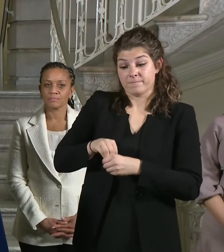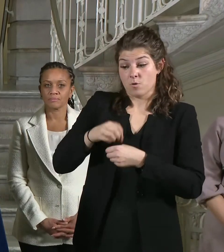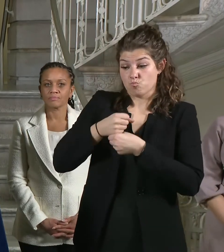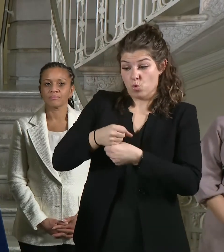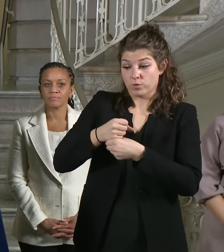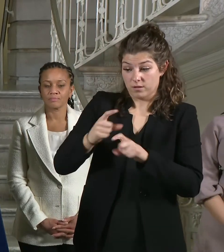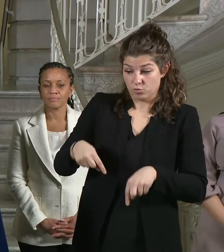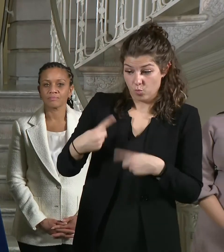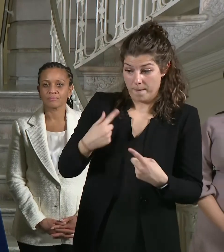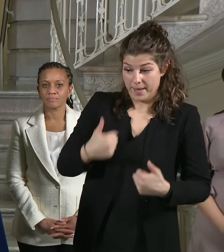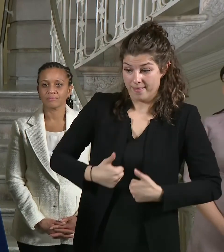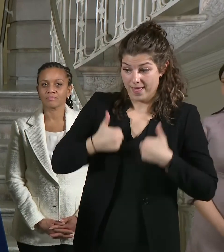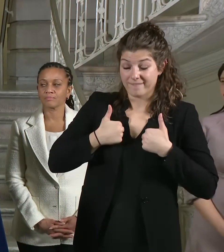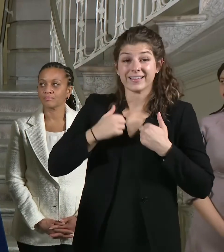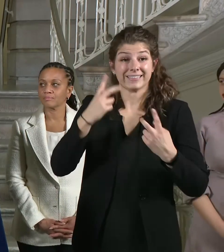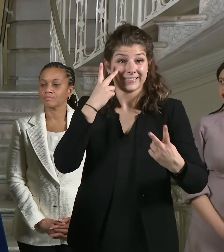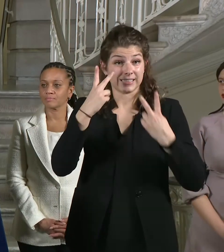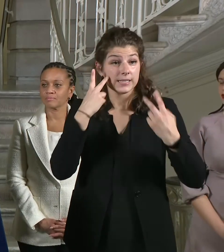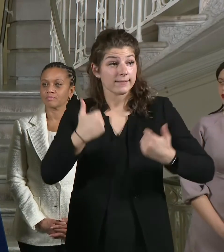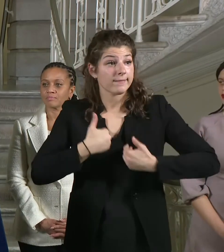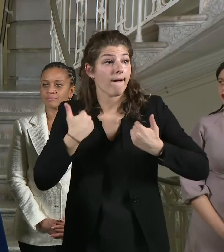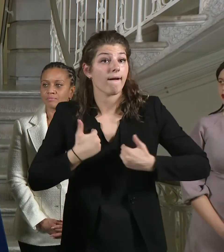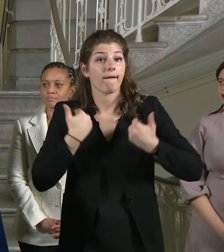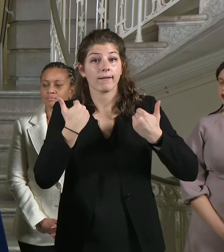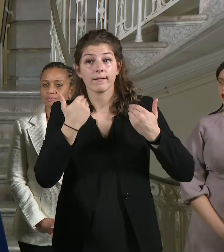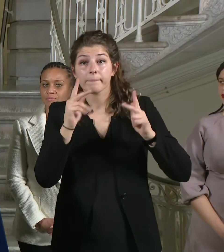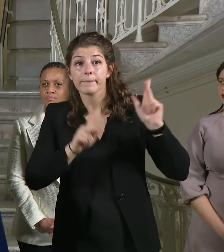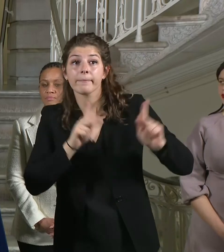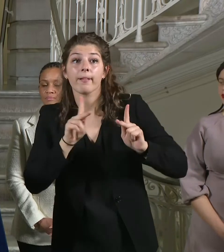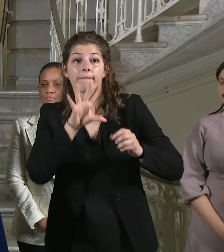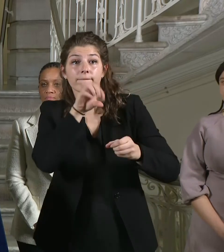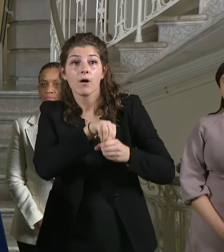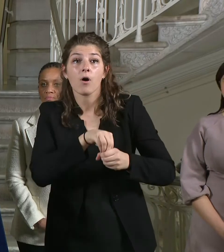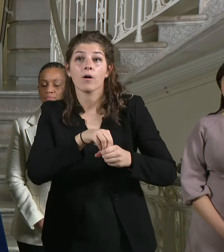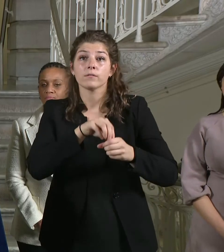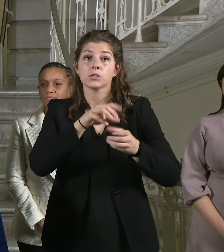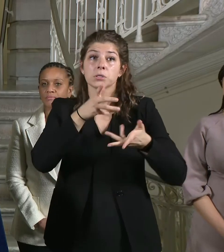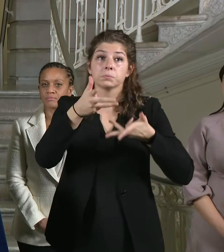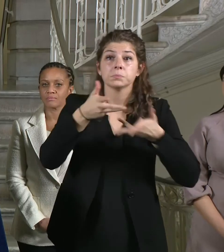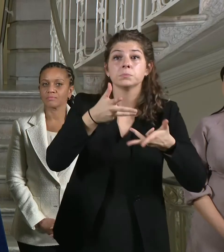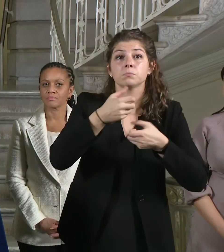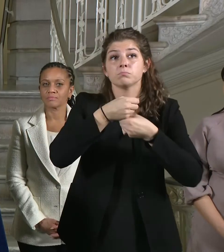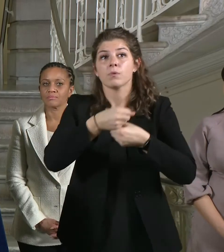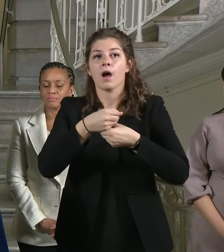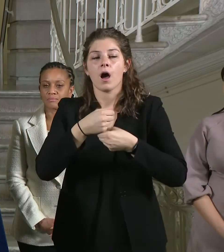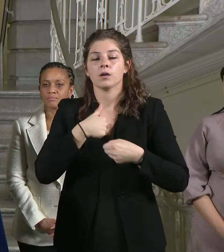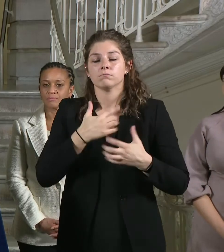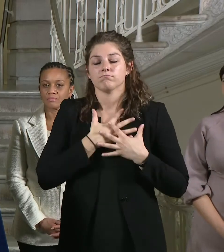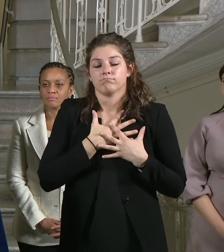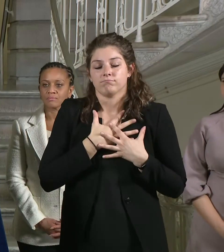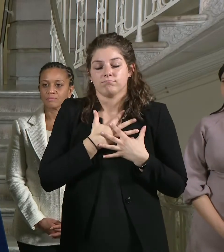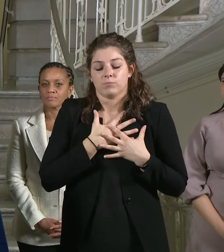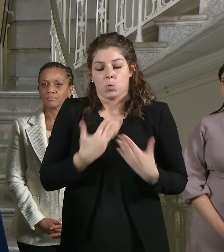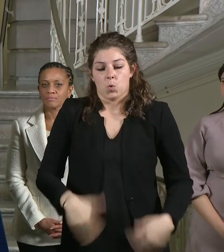FIRST OF ALL IS A PERSON WHO HAS PARTICIPATED IN PROTESTER ALL MY LIFE SEEING